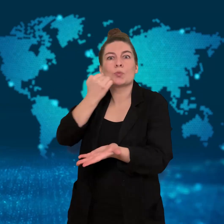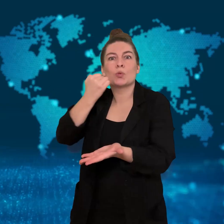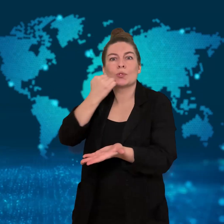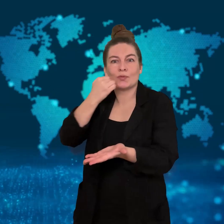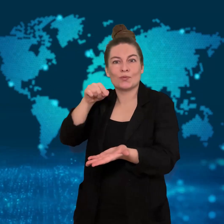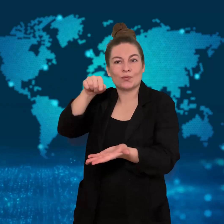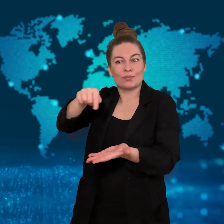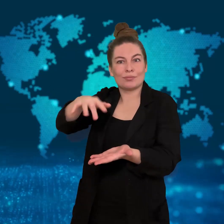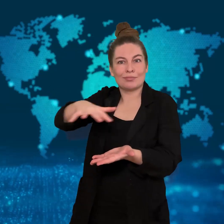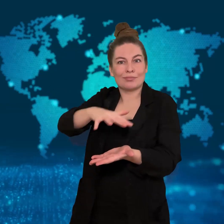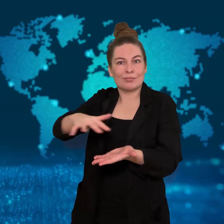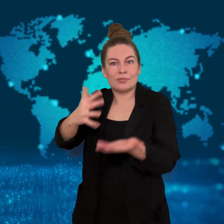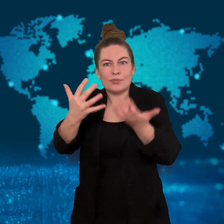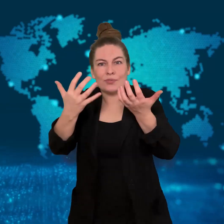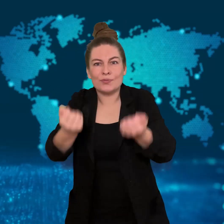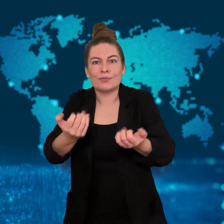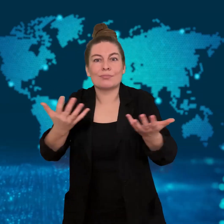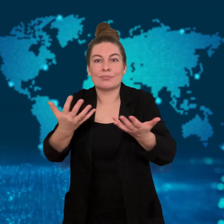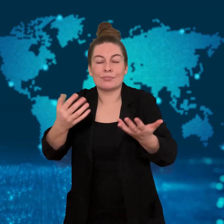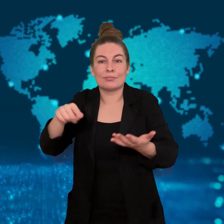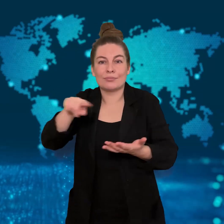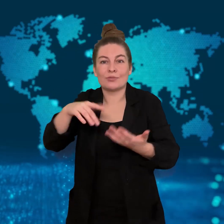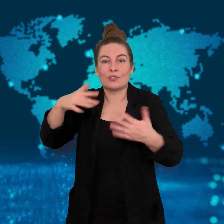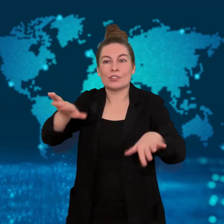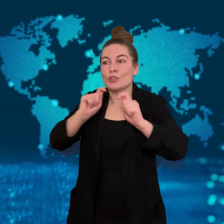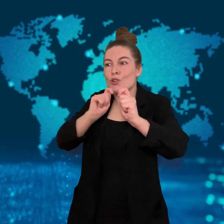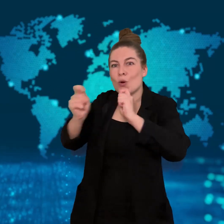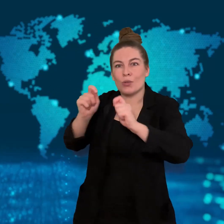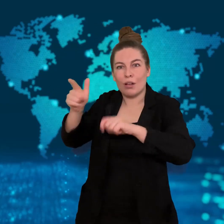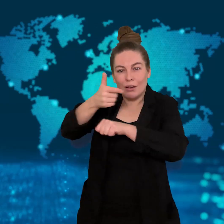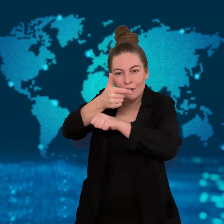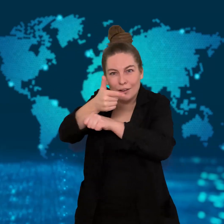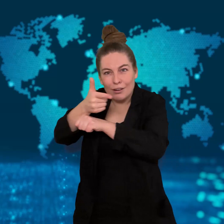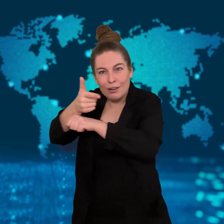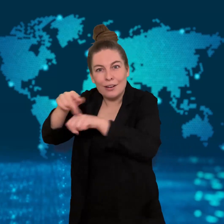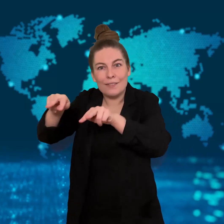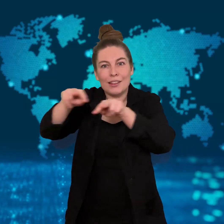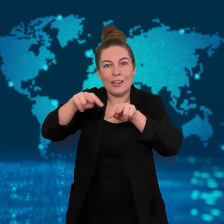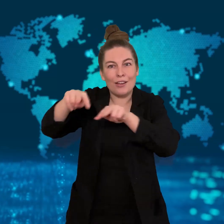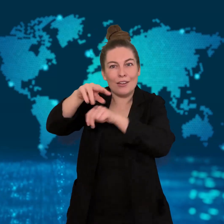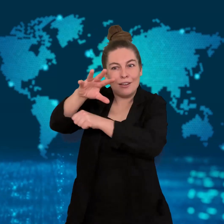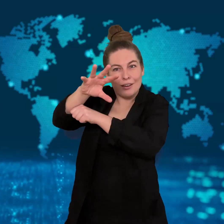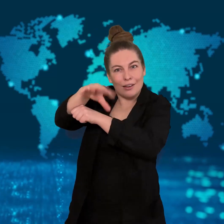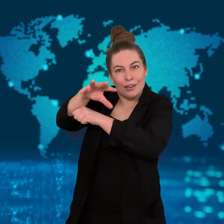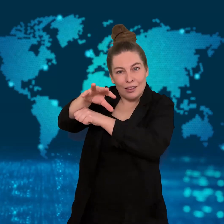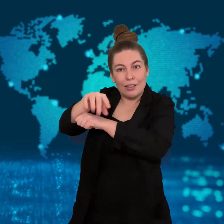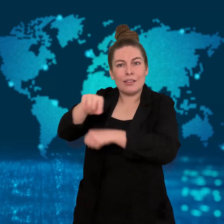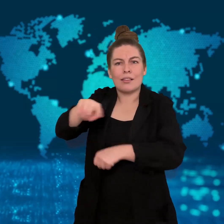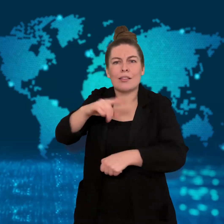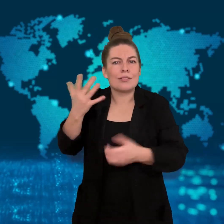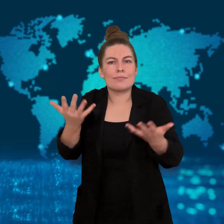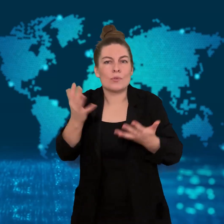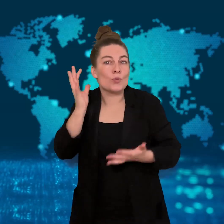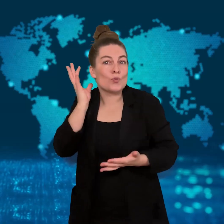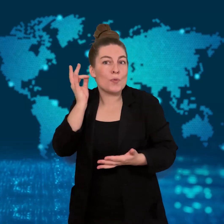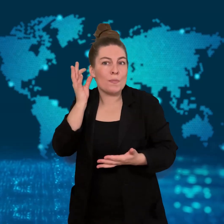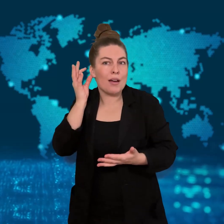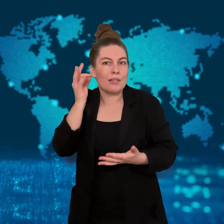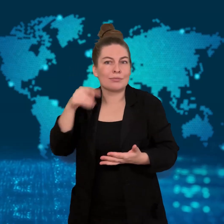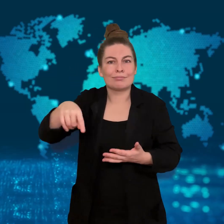The journalists were covering the women's protest.